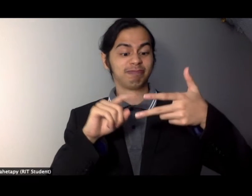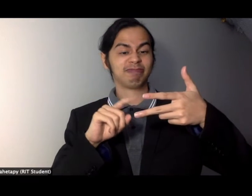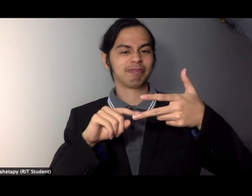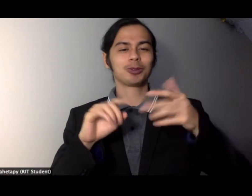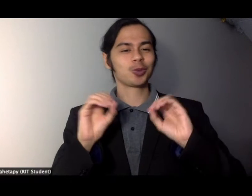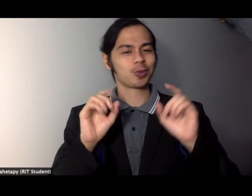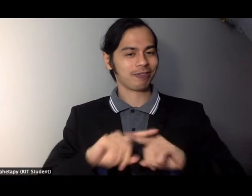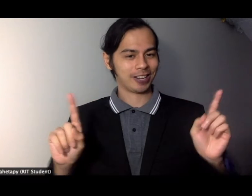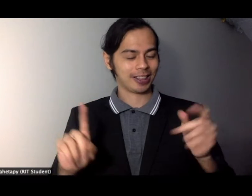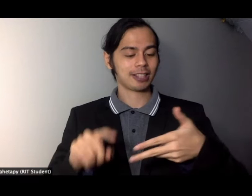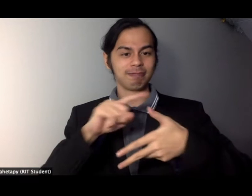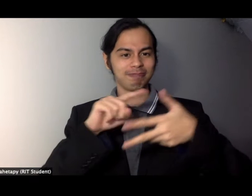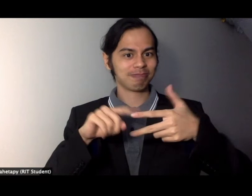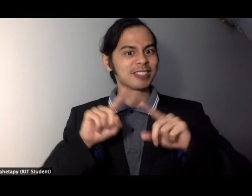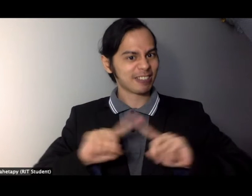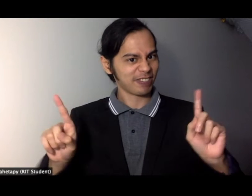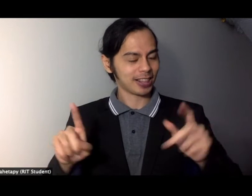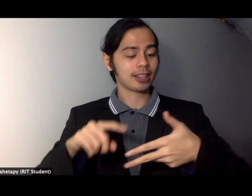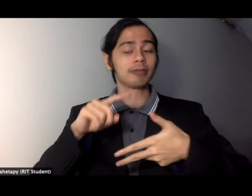The last one, smartphone/cellphone, has no difference between deaf and hearing people. The first and second are different.